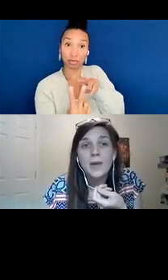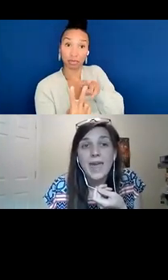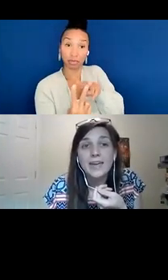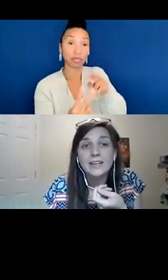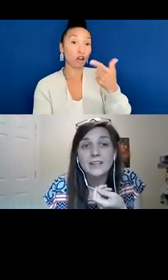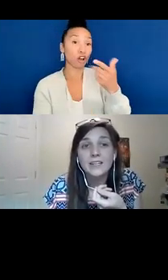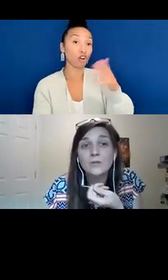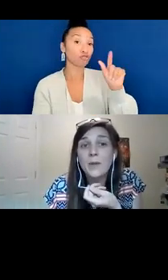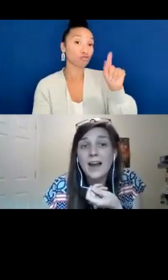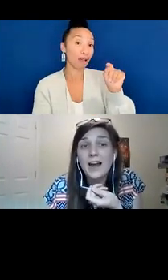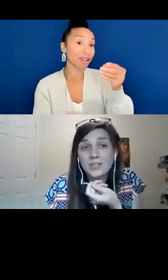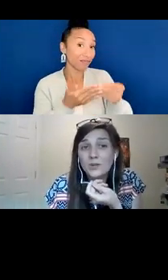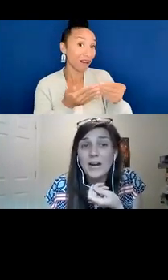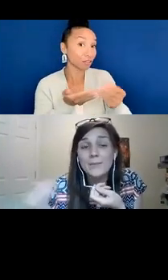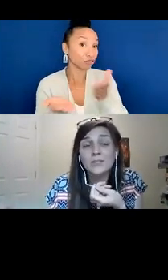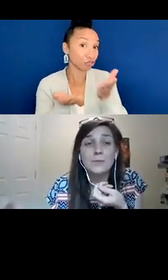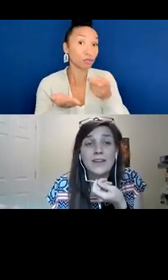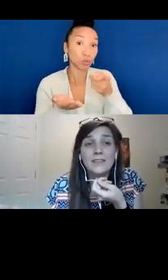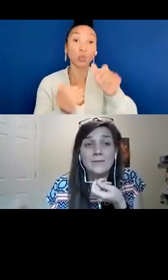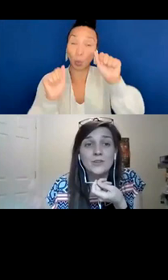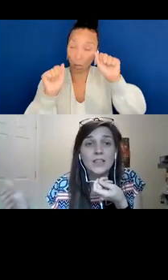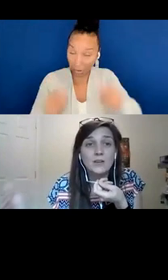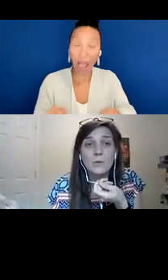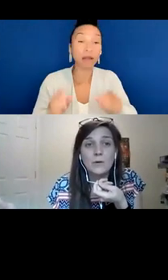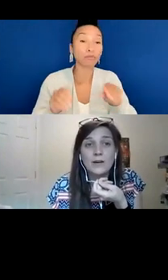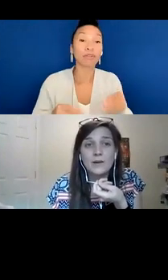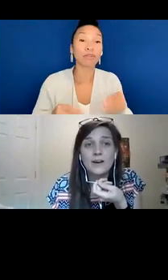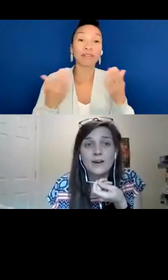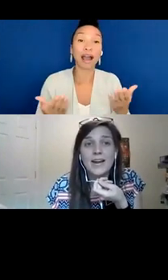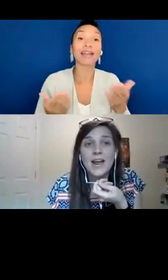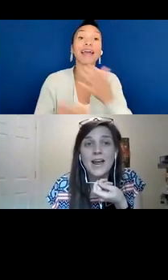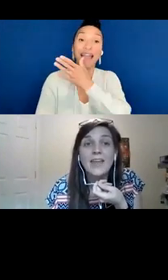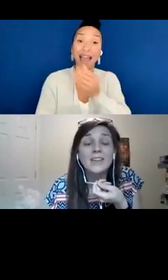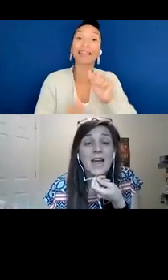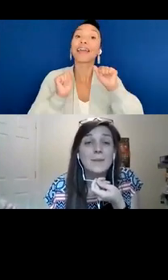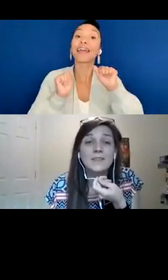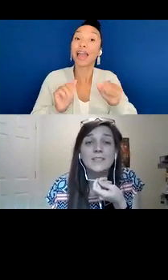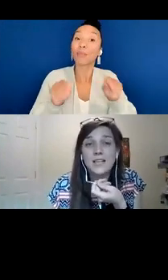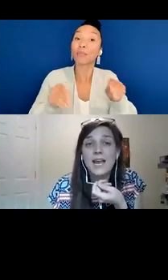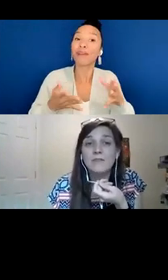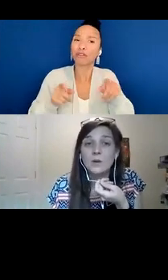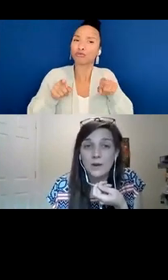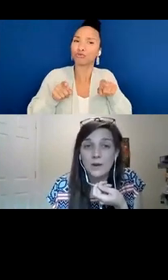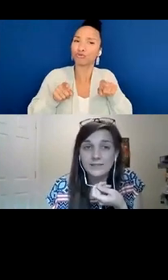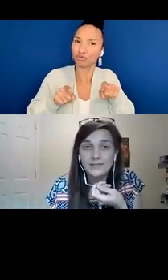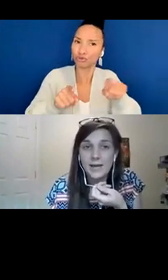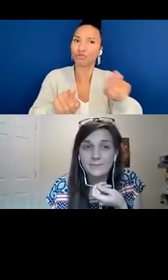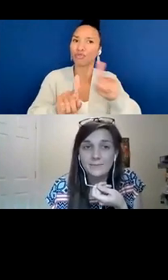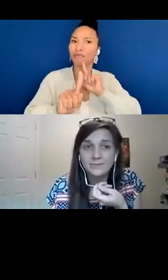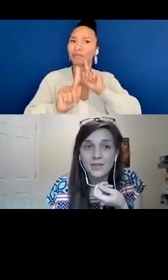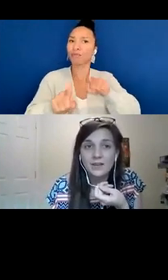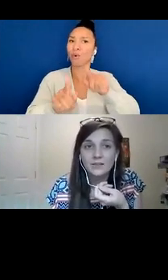And you are able to provide them during the reporting period at the time that this client requests them.